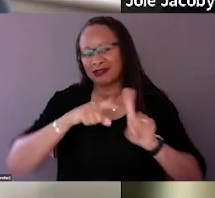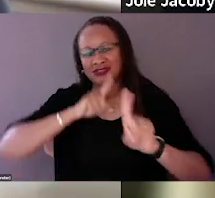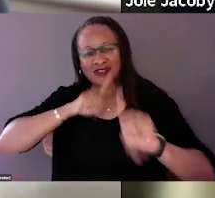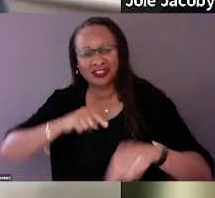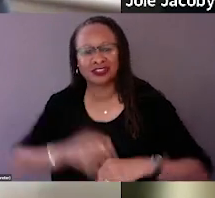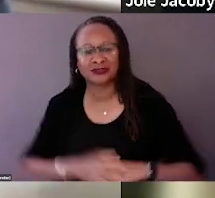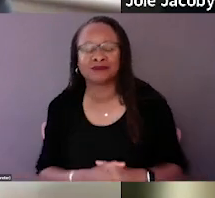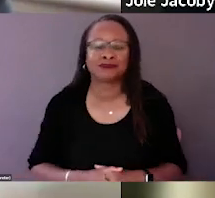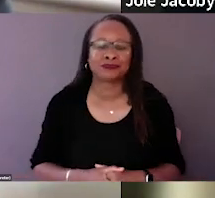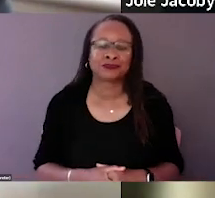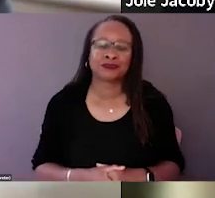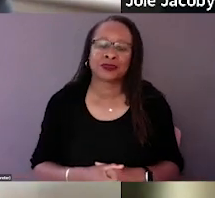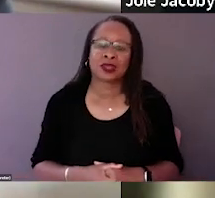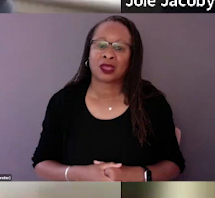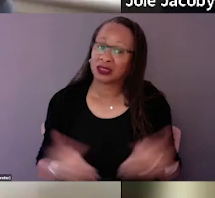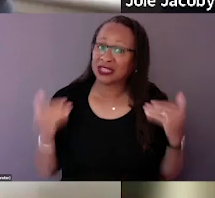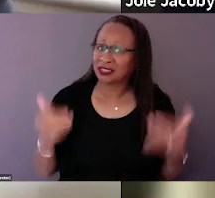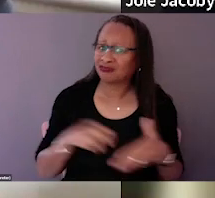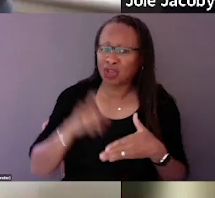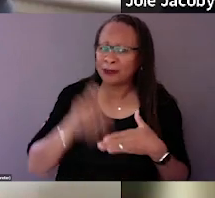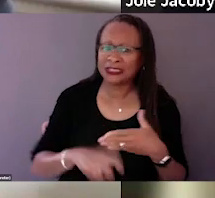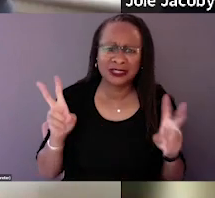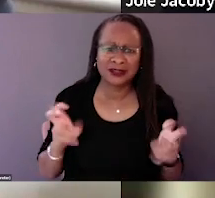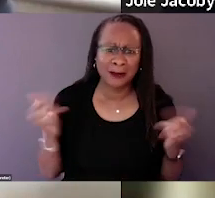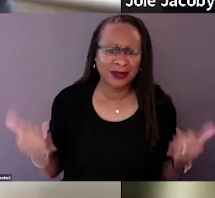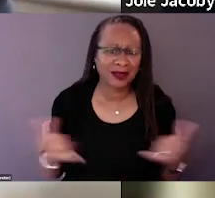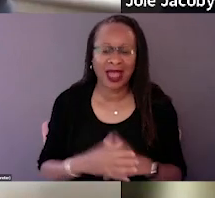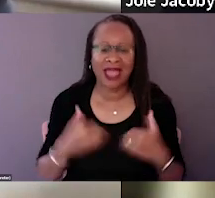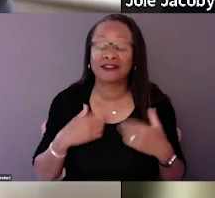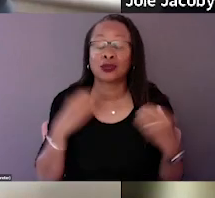And let's dive into this, because I've so many thoughts and so many questions.